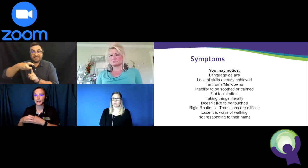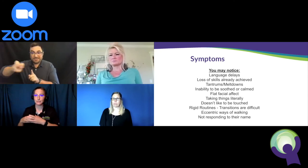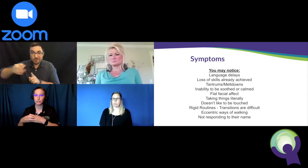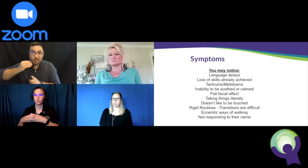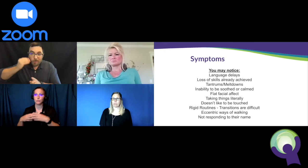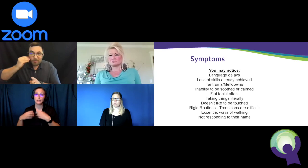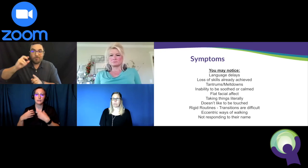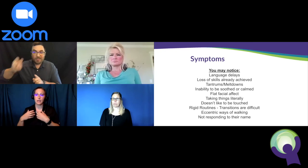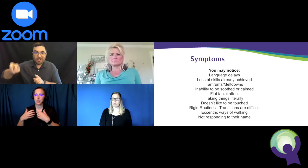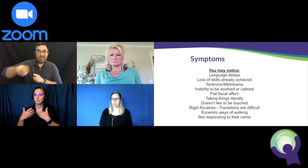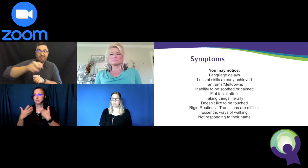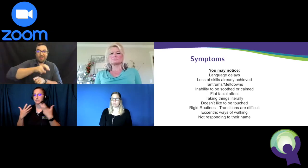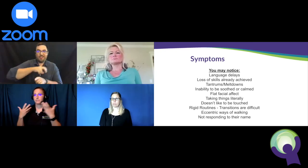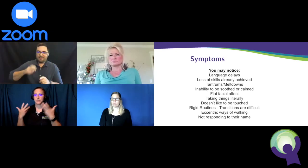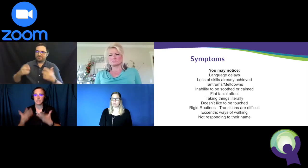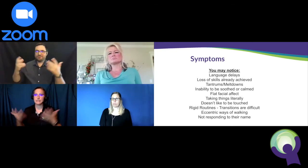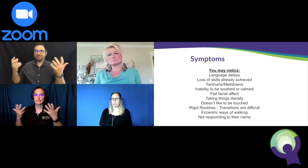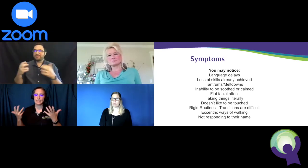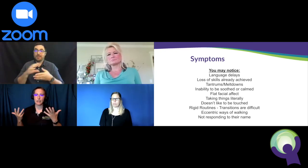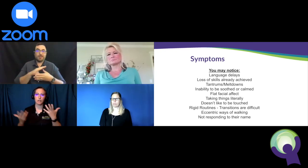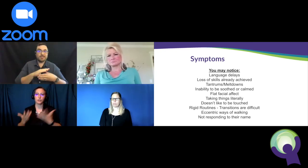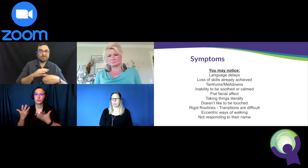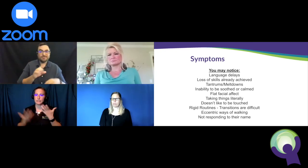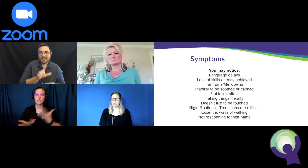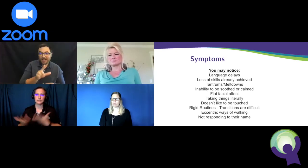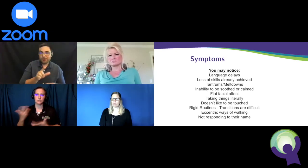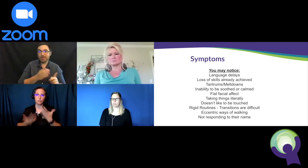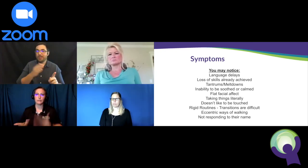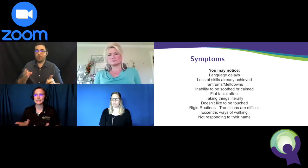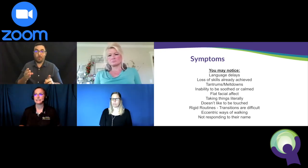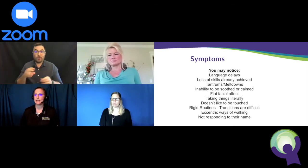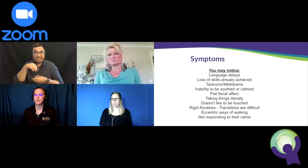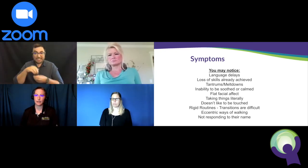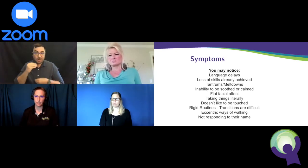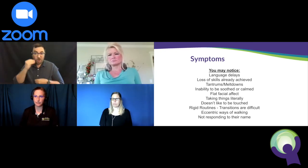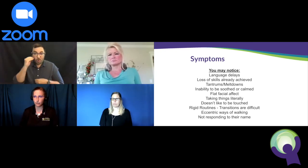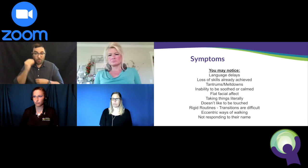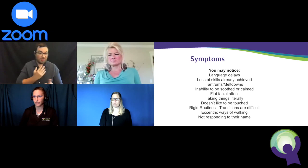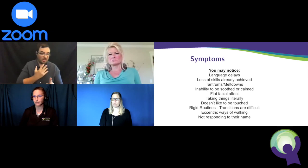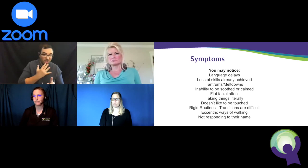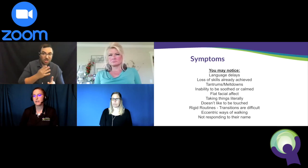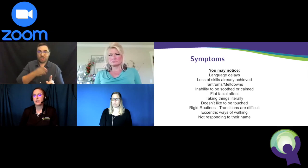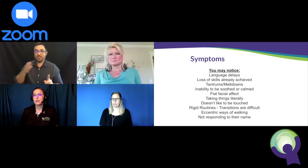to 'let's sit and color' or 'let's do a lesson' time that could be difficult for them.